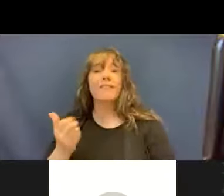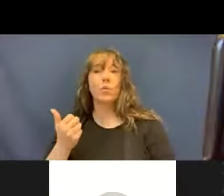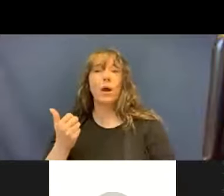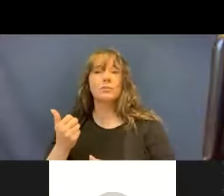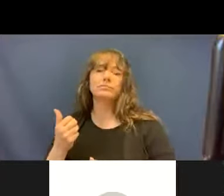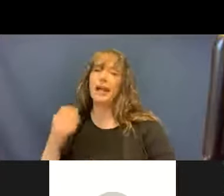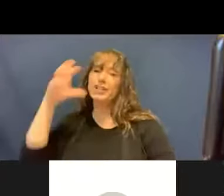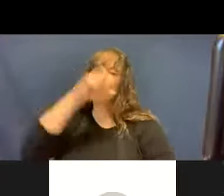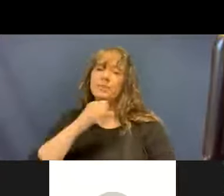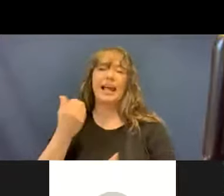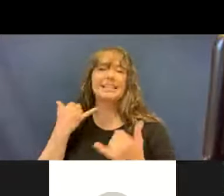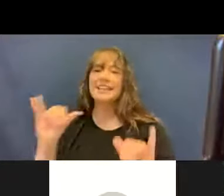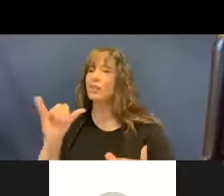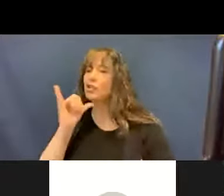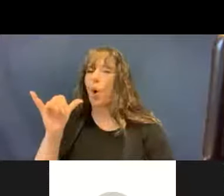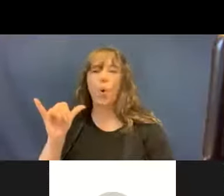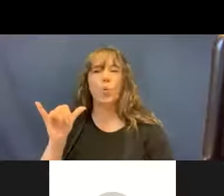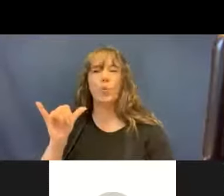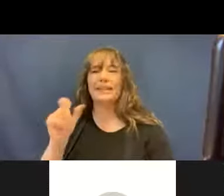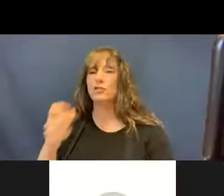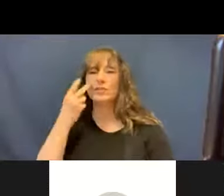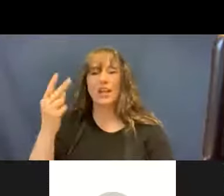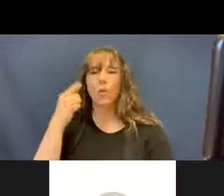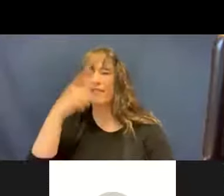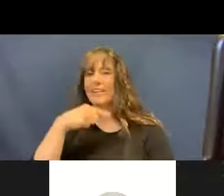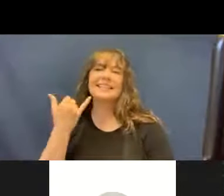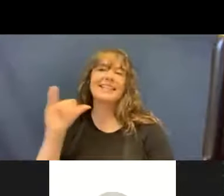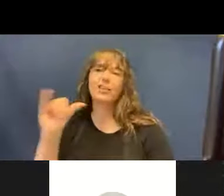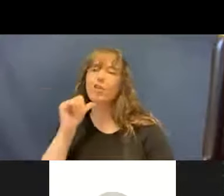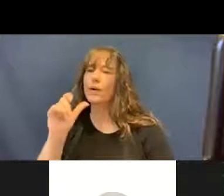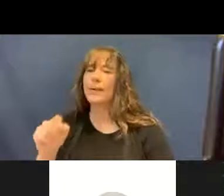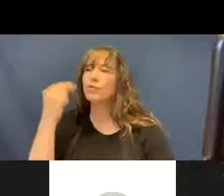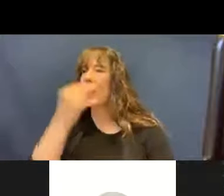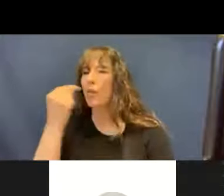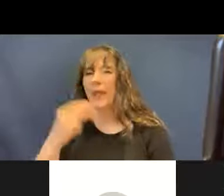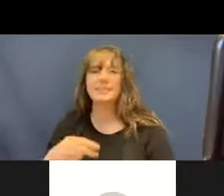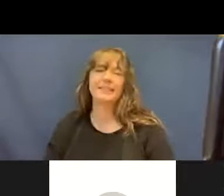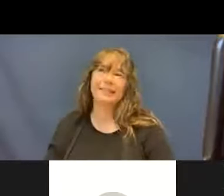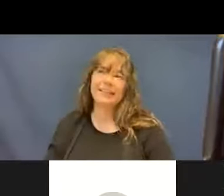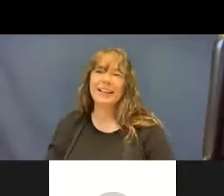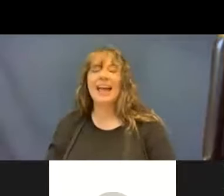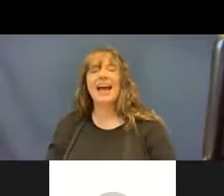don't need to see your face. I still don't need to be able to read your lips. And I think